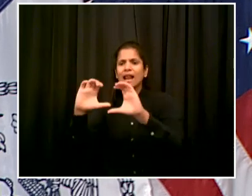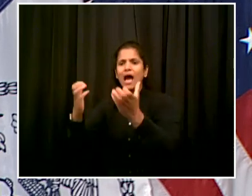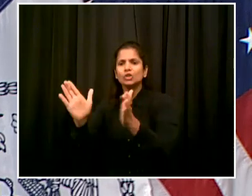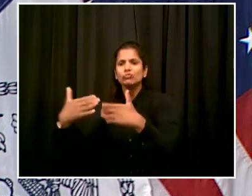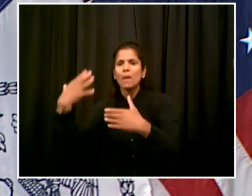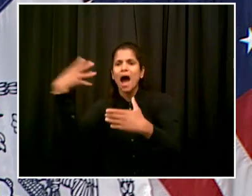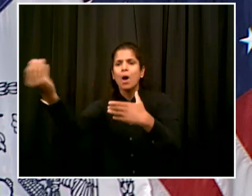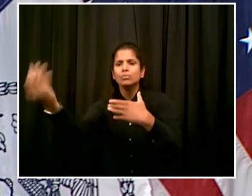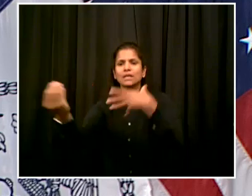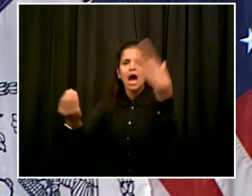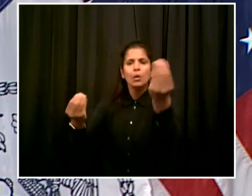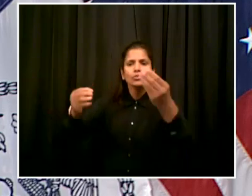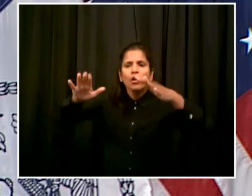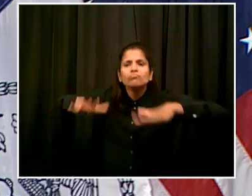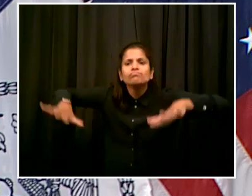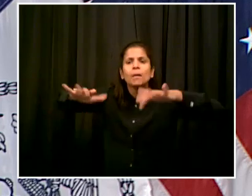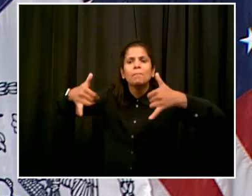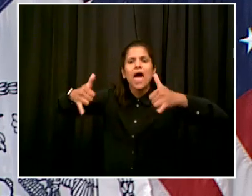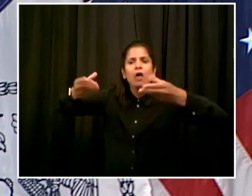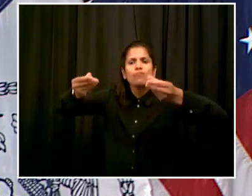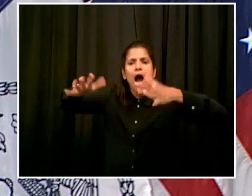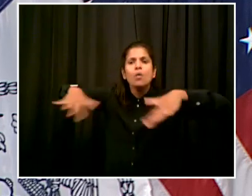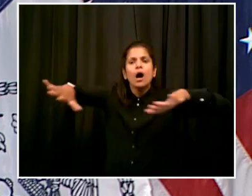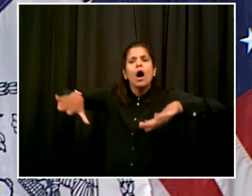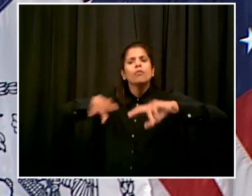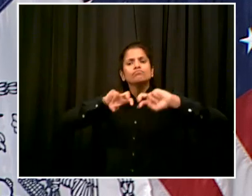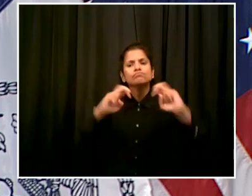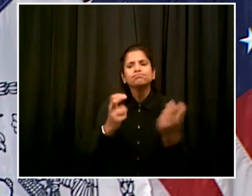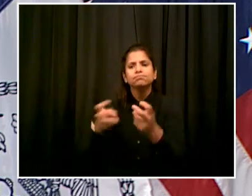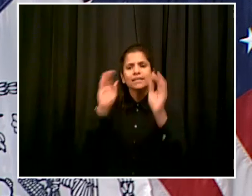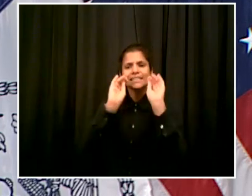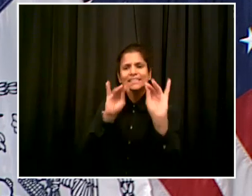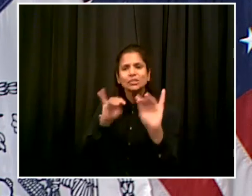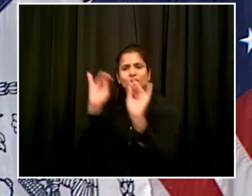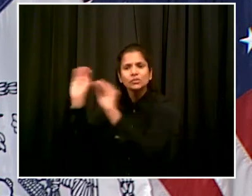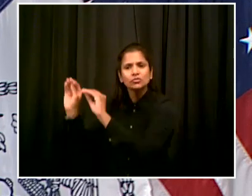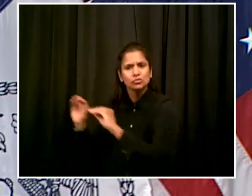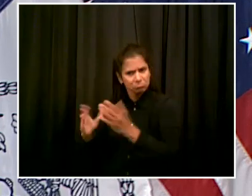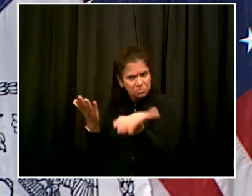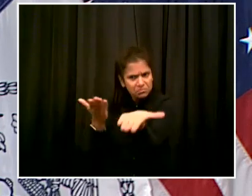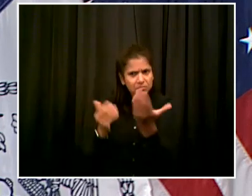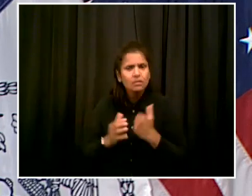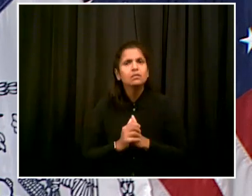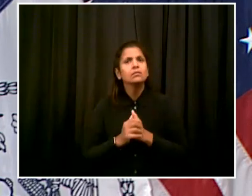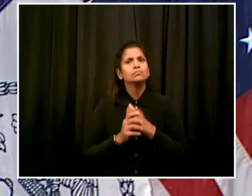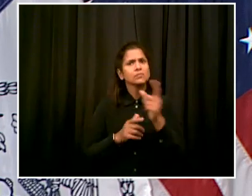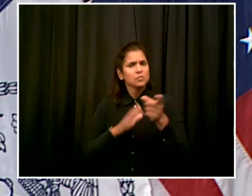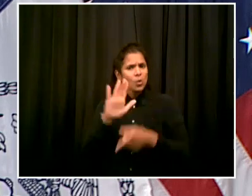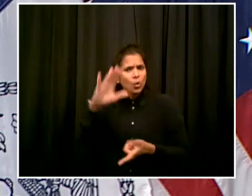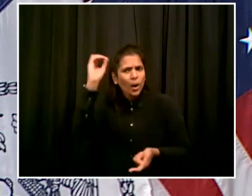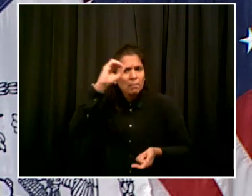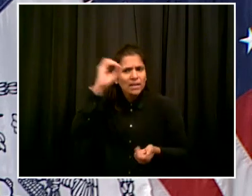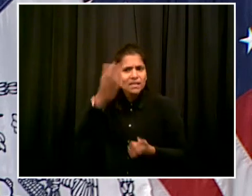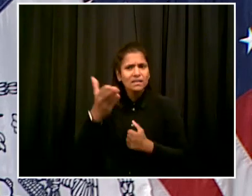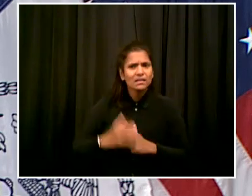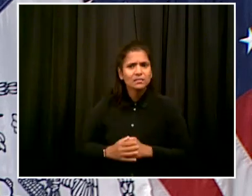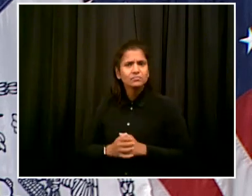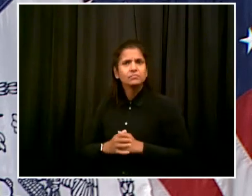THE CHANCELLOR HAS BEEN CLEAR ABOUT THAT BUT IT'S NOT A RELIABLE SOLUTION. WE HAVE RAIN AND STORMS, COLD WEATHER. I THI NKITS '